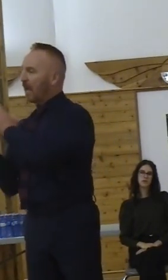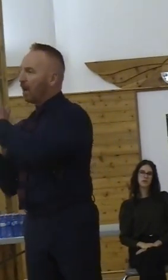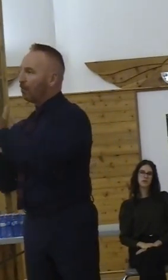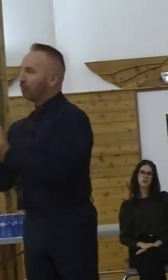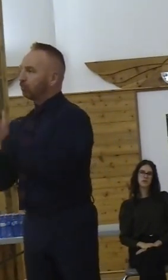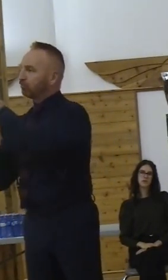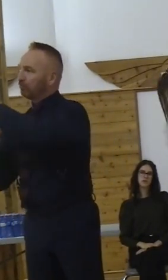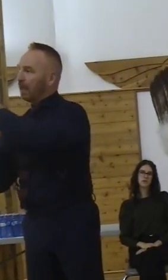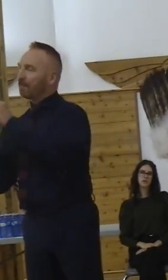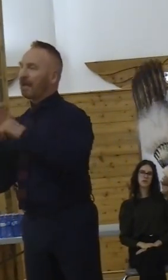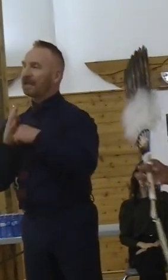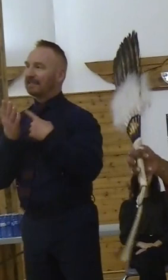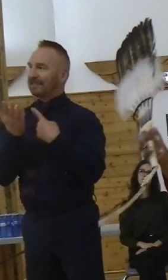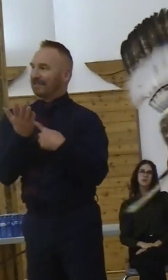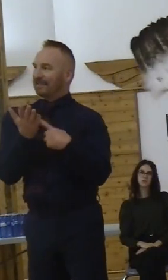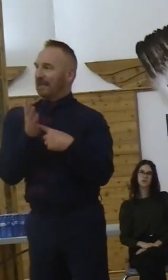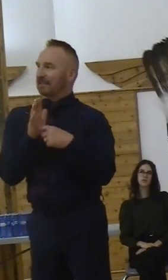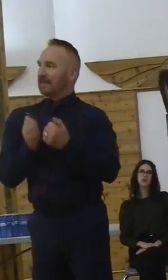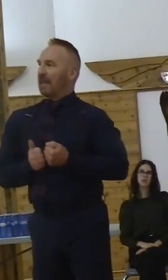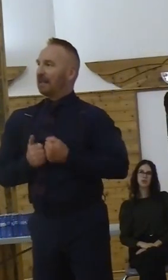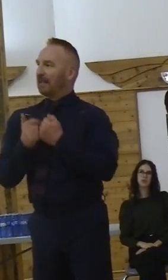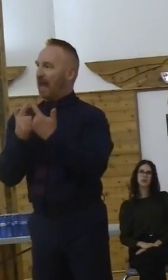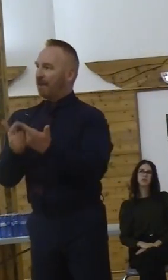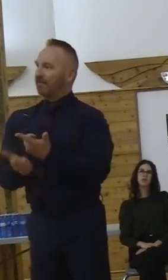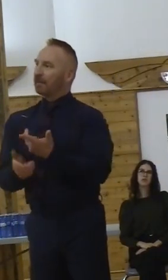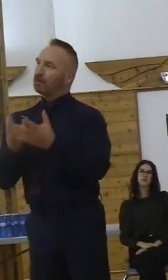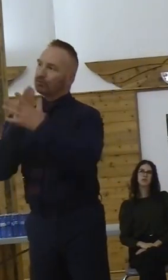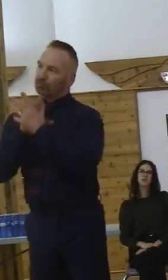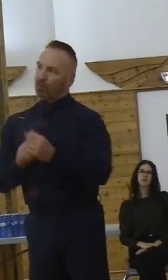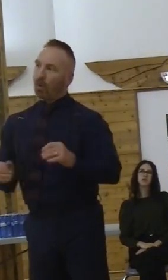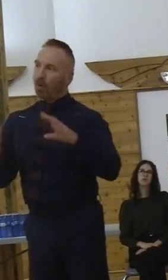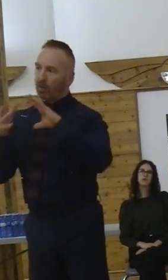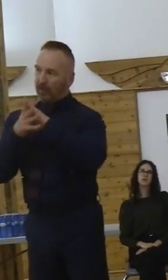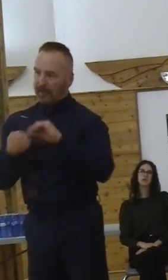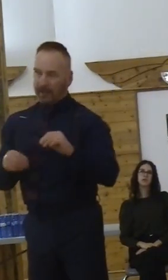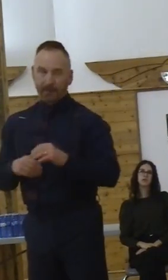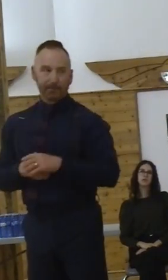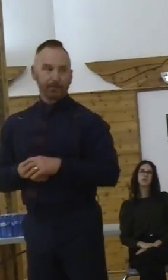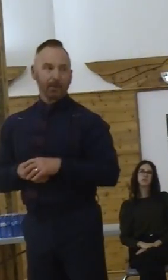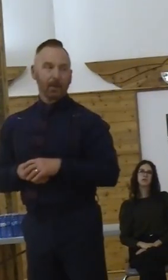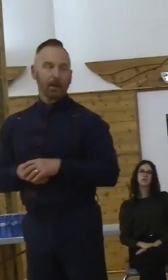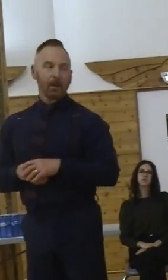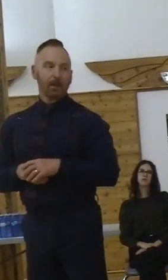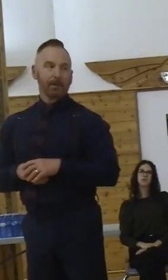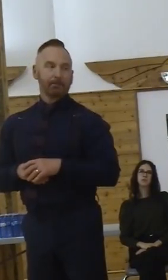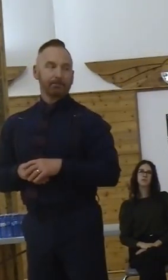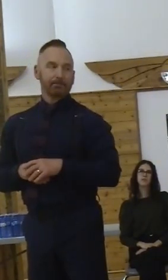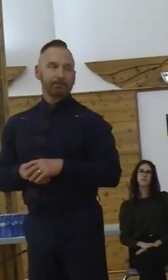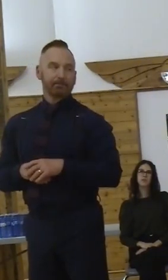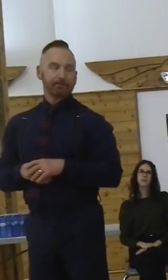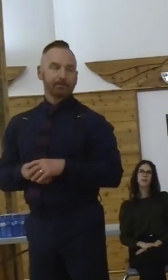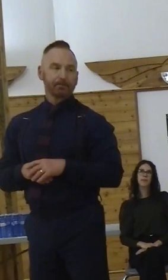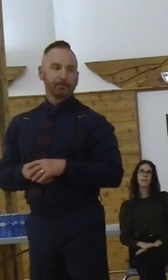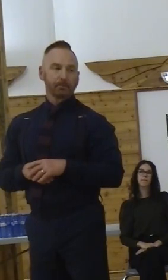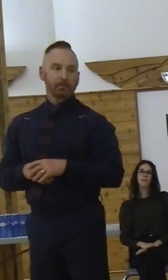The wife got out, asked the community woman to come and help her make these four dresses.